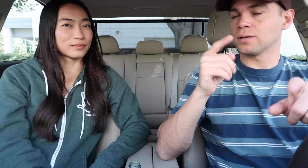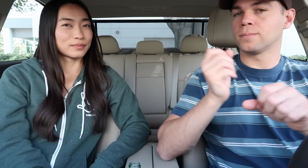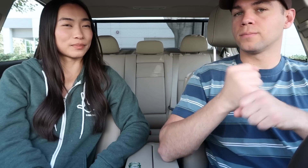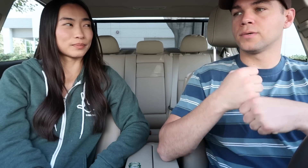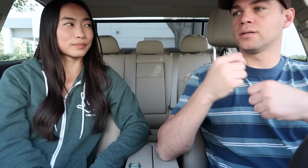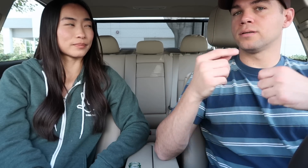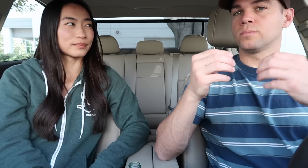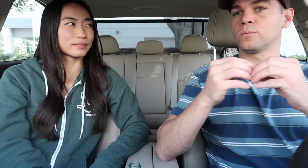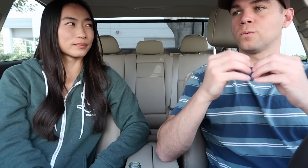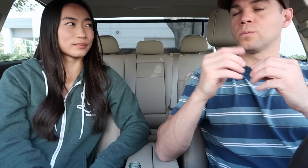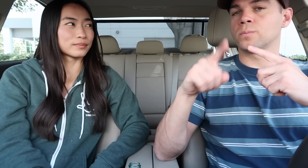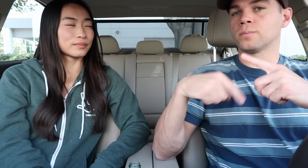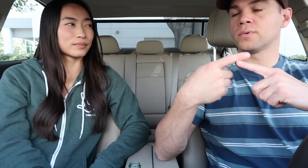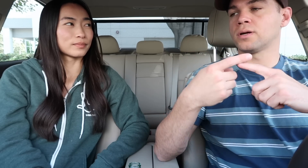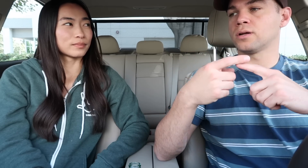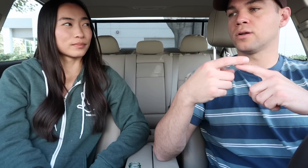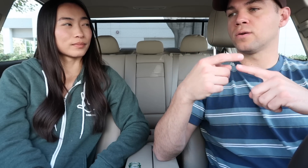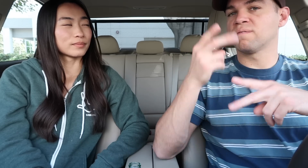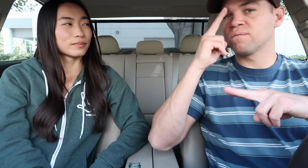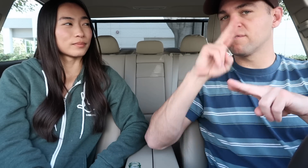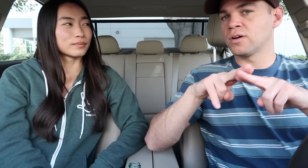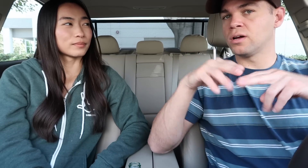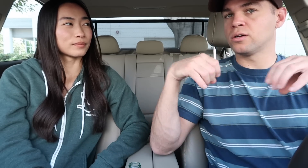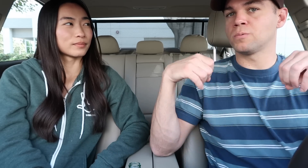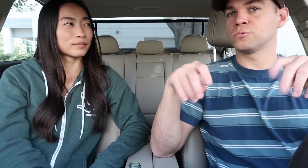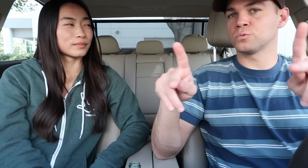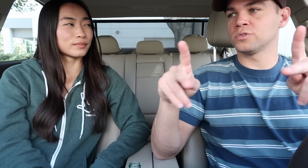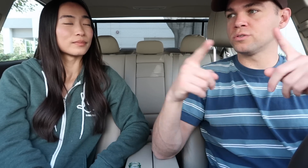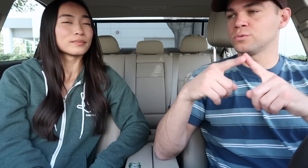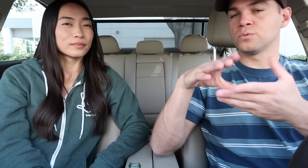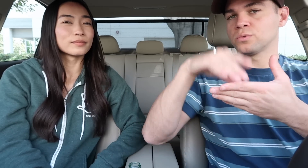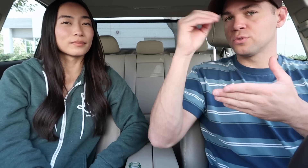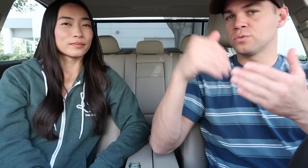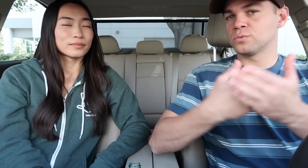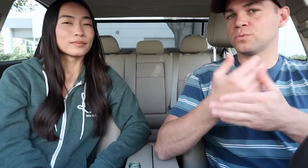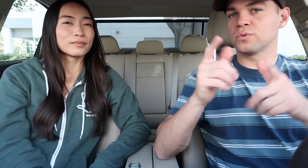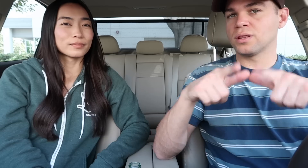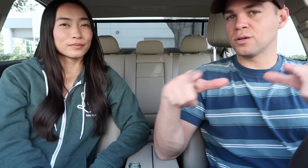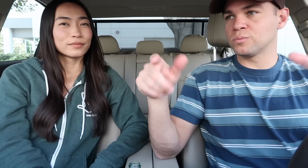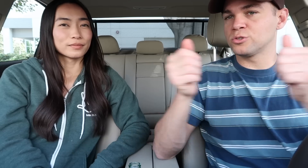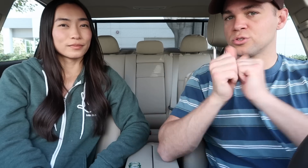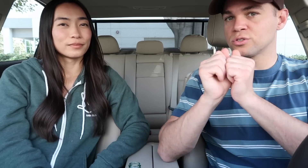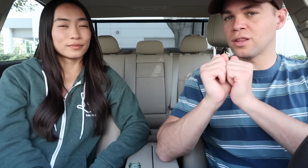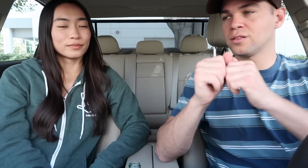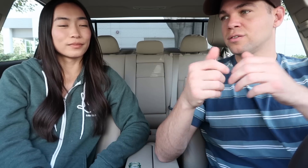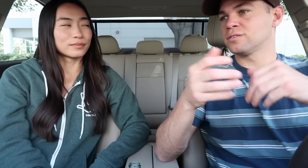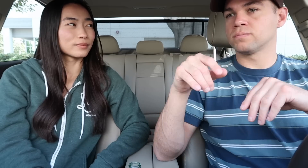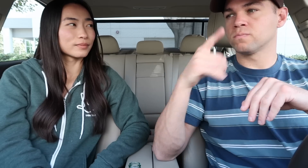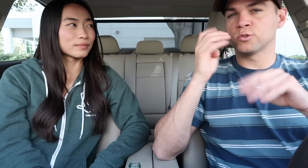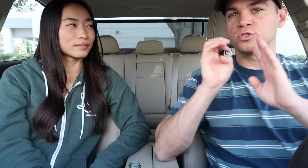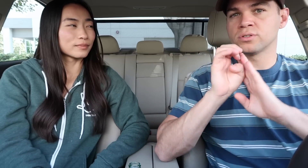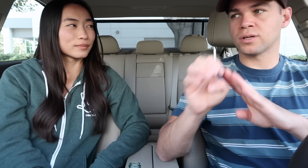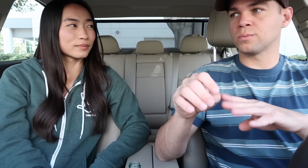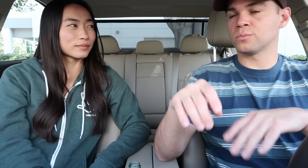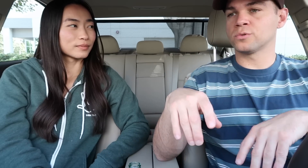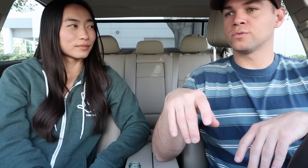but make it more about a fun opportunity to learn a new language together for example